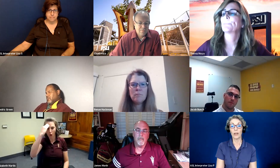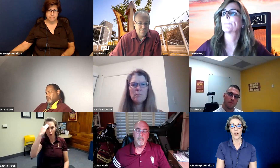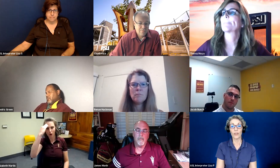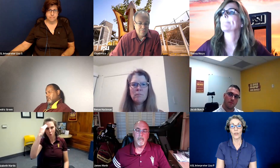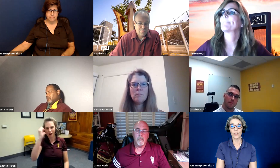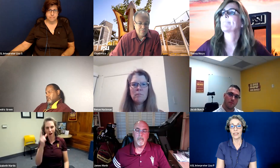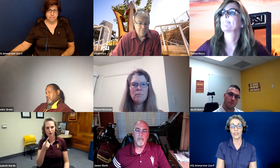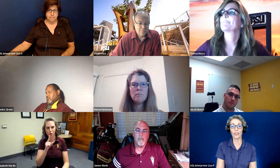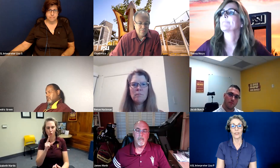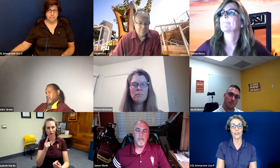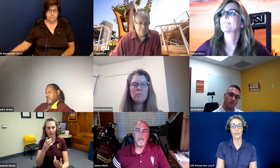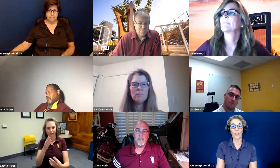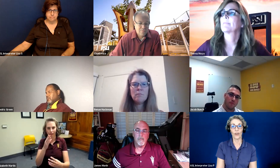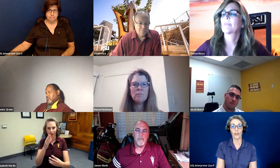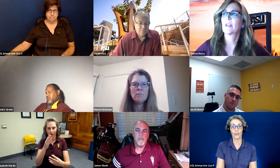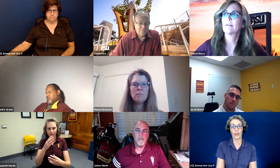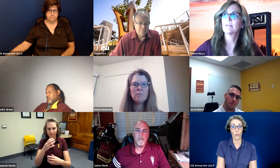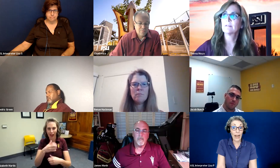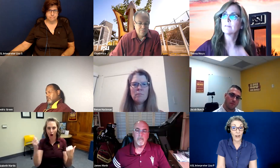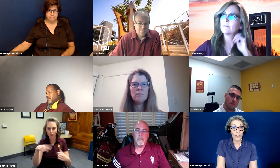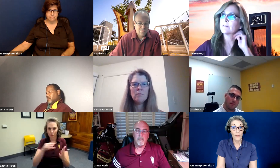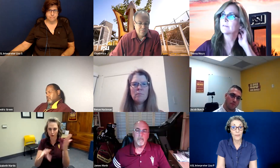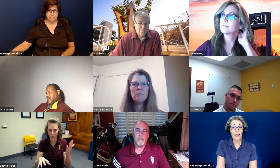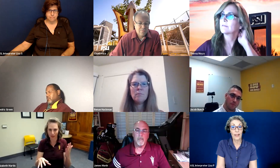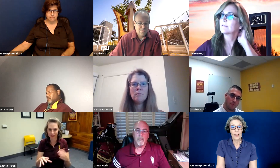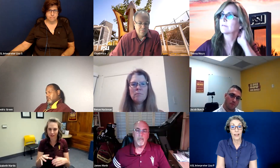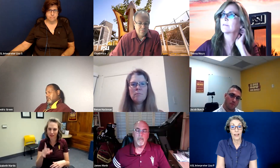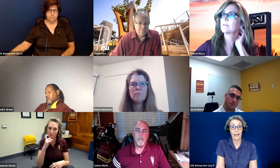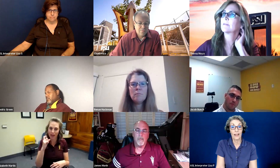but also the teachers are aware of the students.